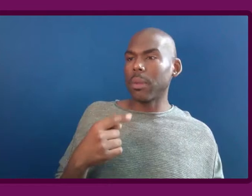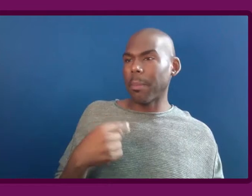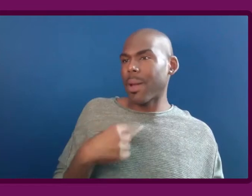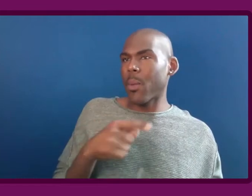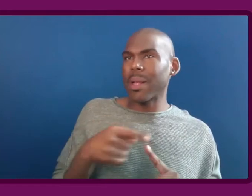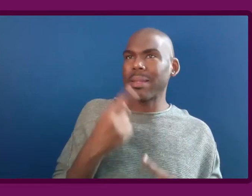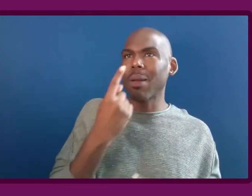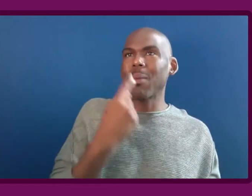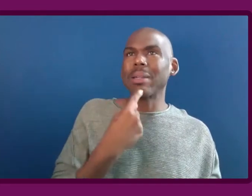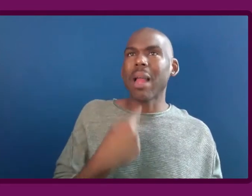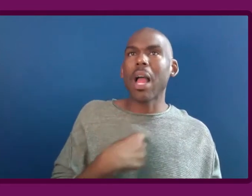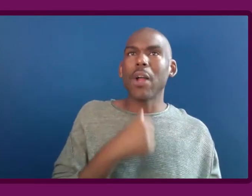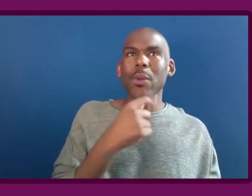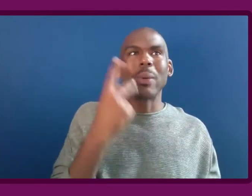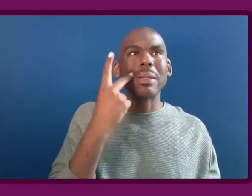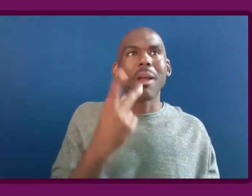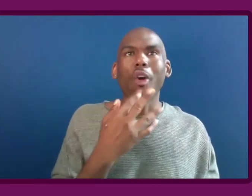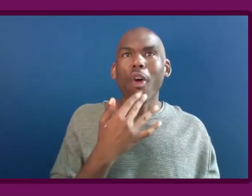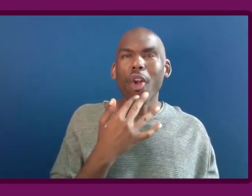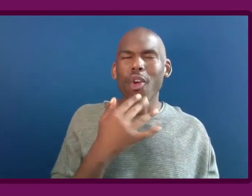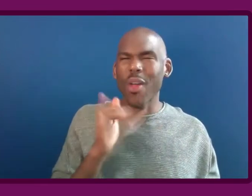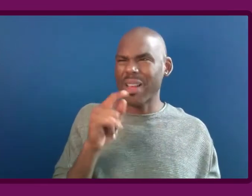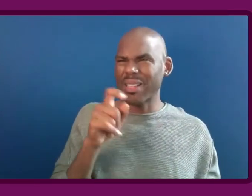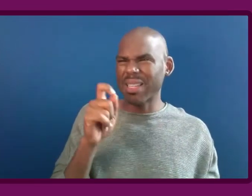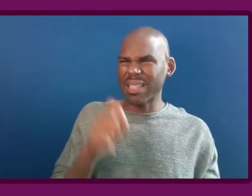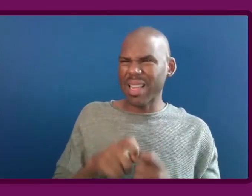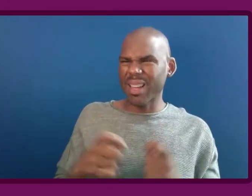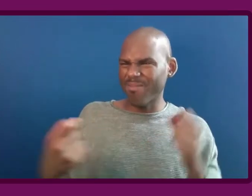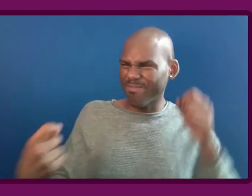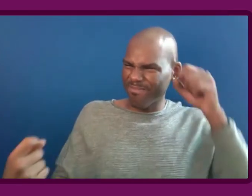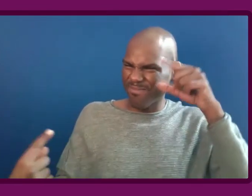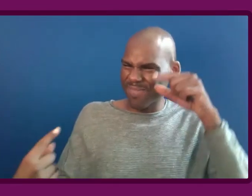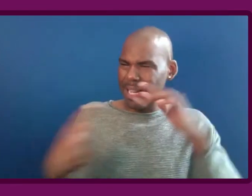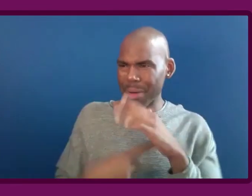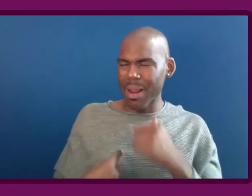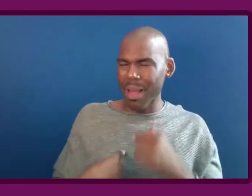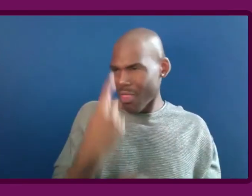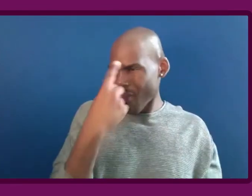"I don't see color." You know, that statement. That's exactly what that made me think of.